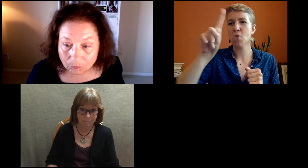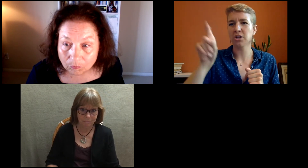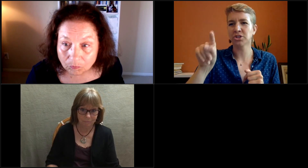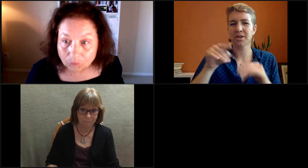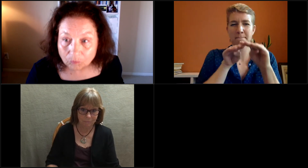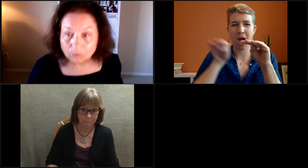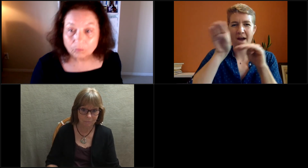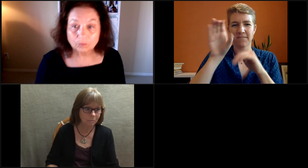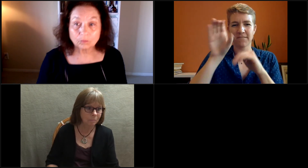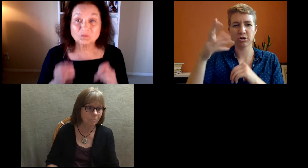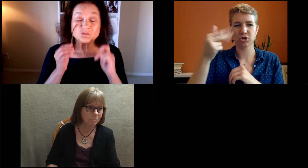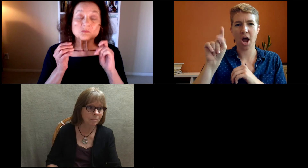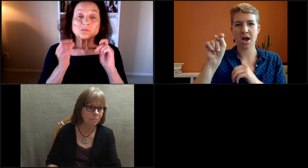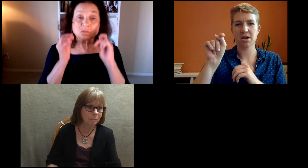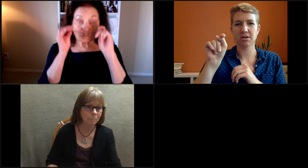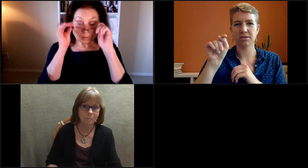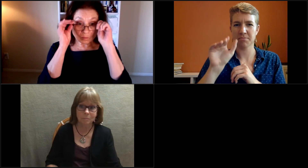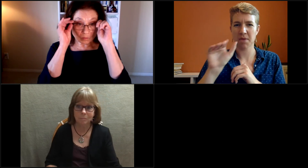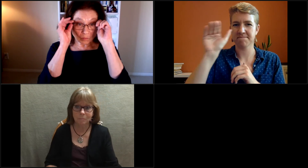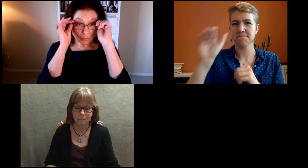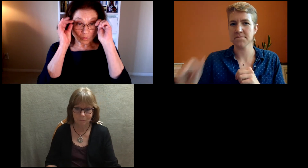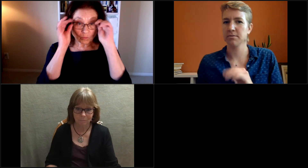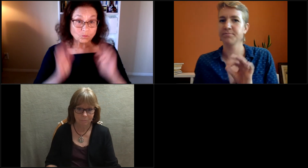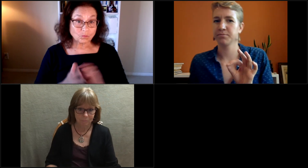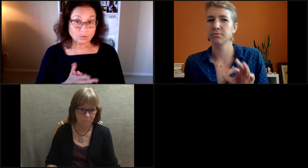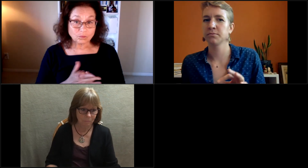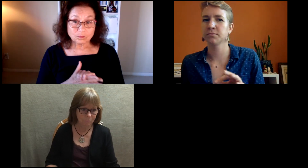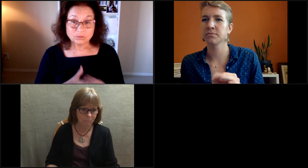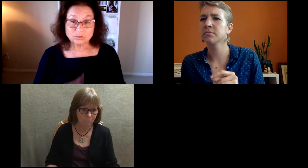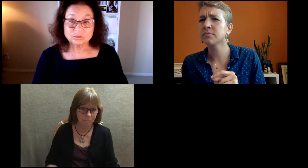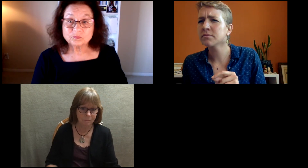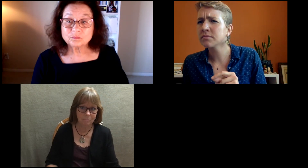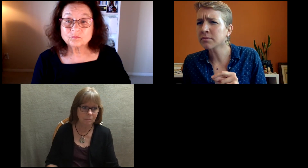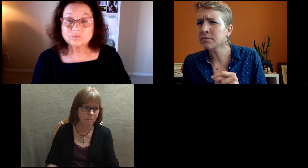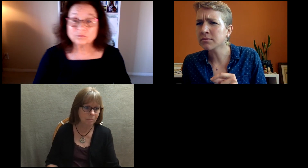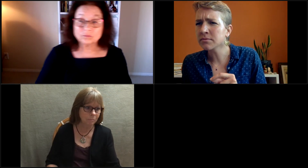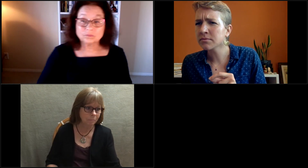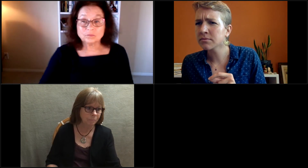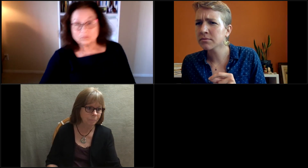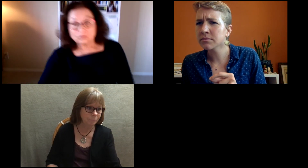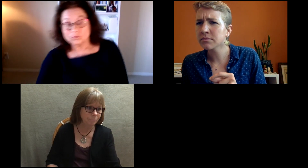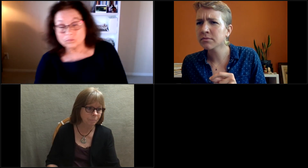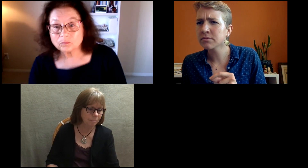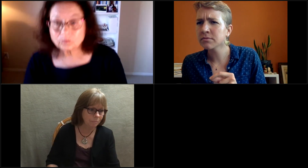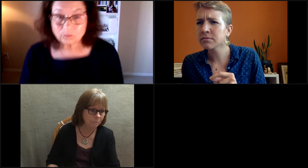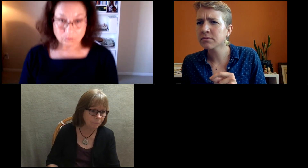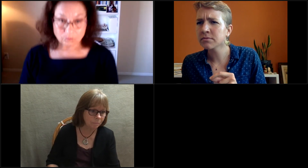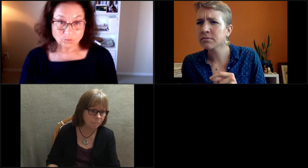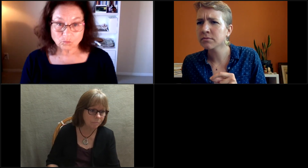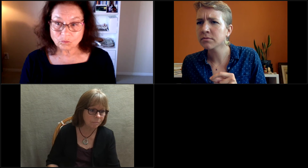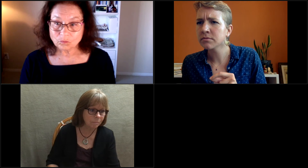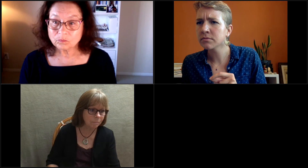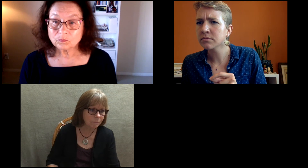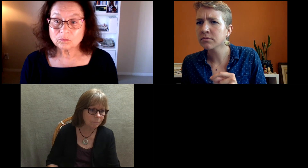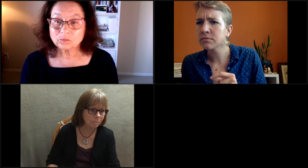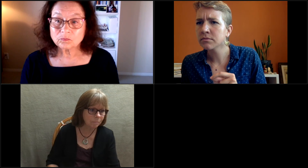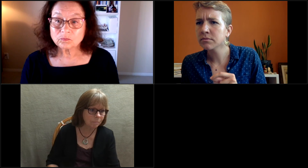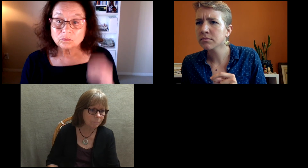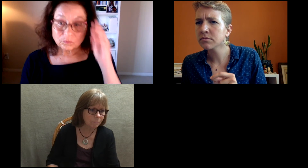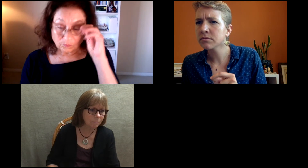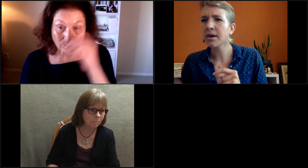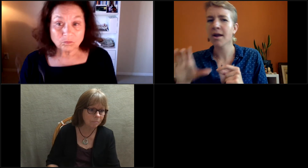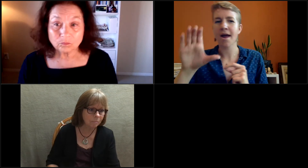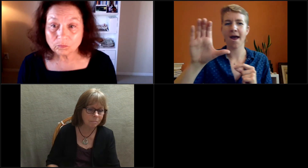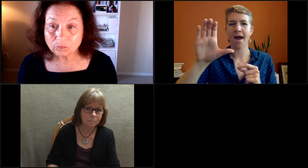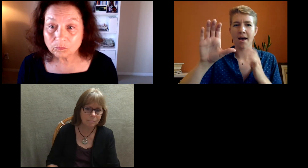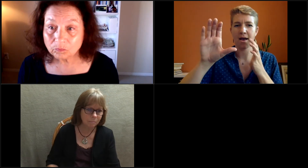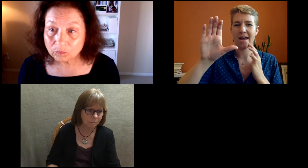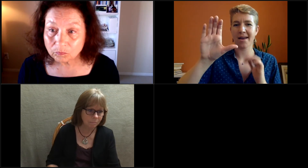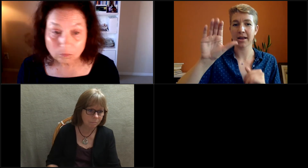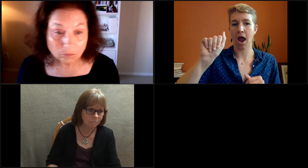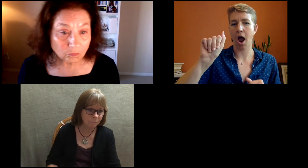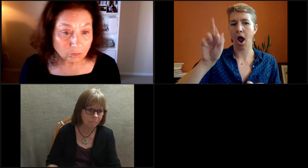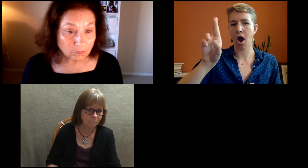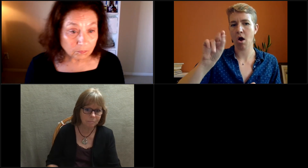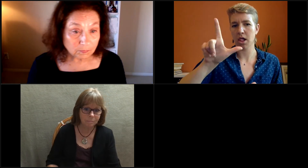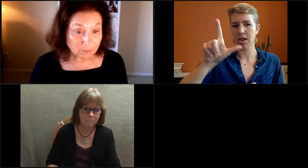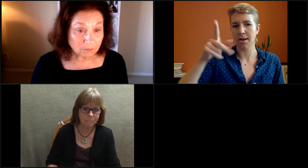Well, do you see where it says “webcam” and “questions” right between “questions” and “chat”? In case you want to see the questions, Rachel.